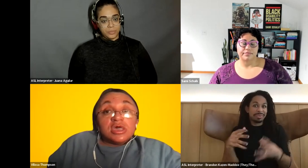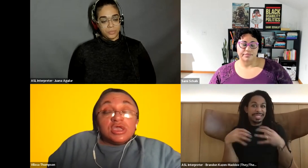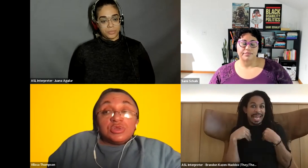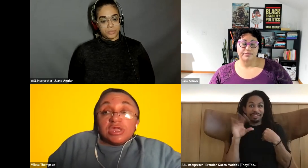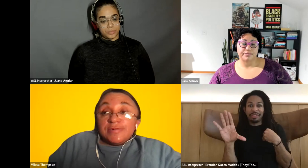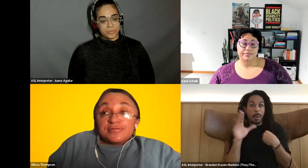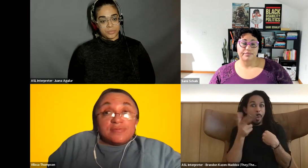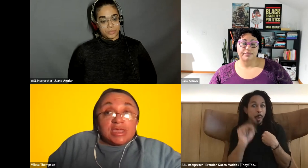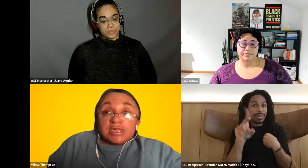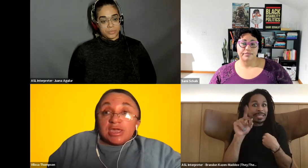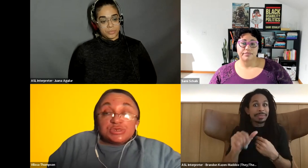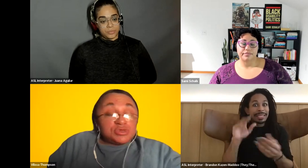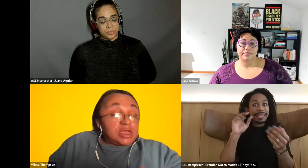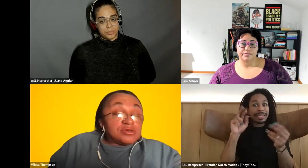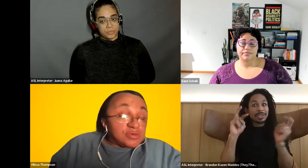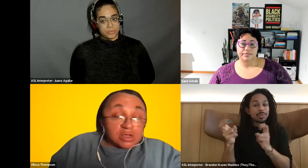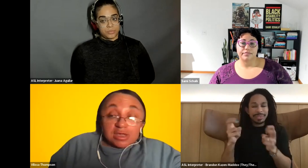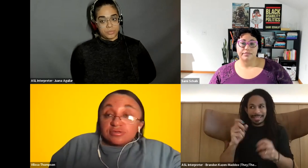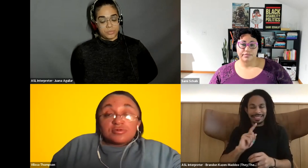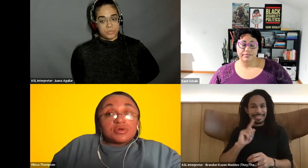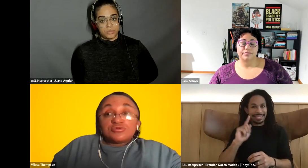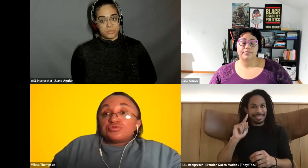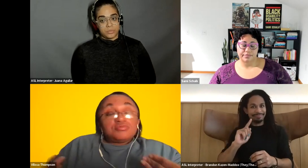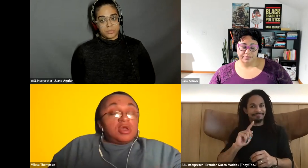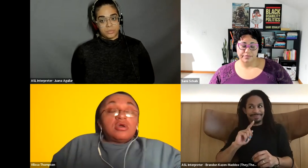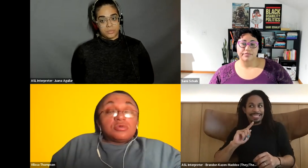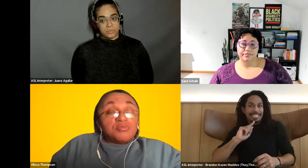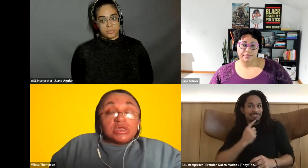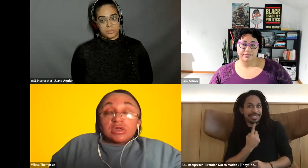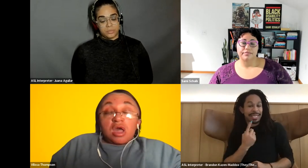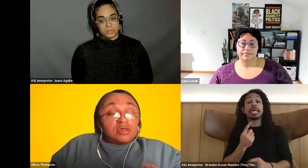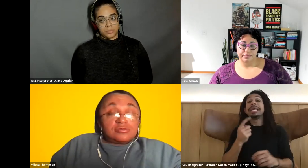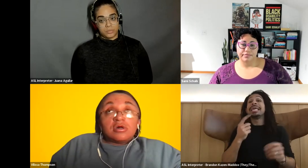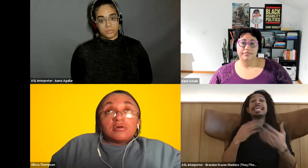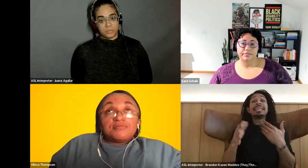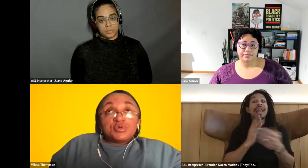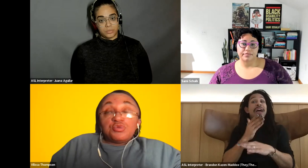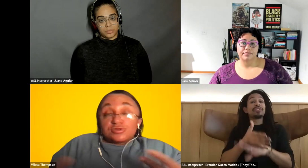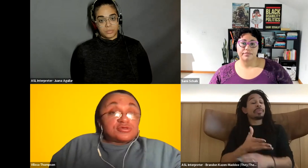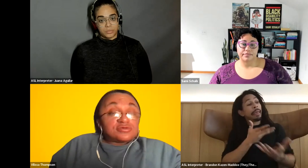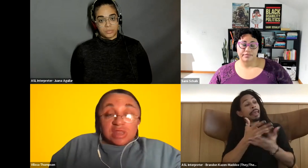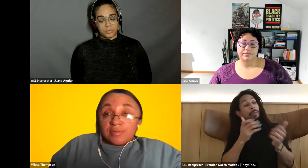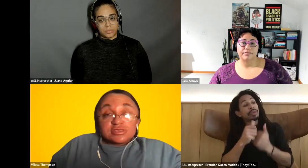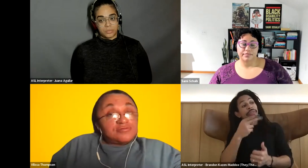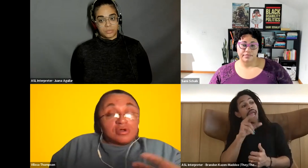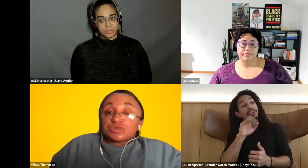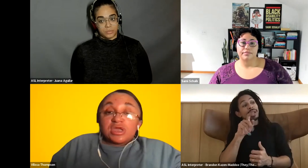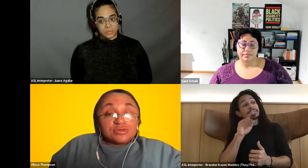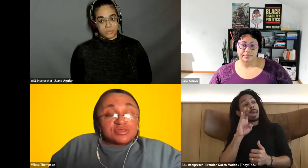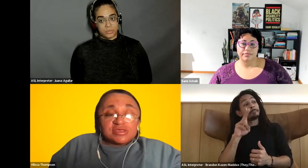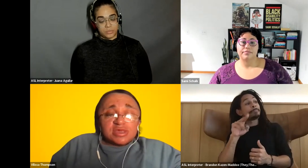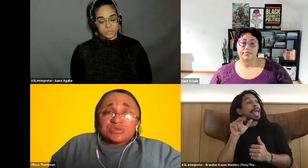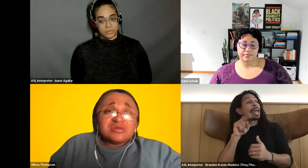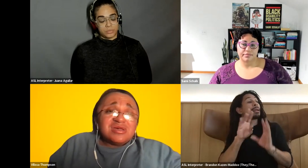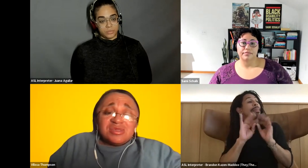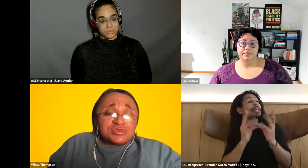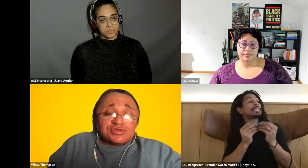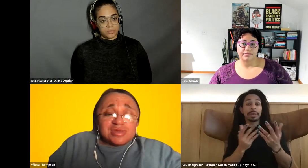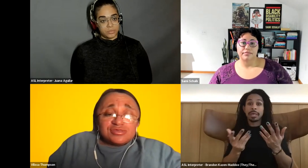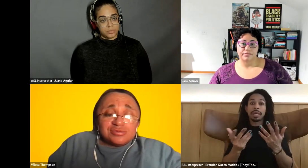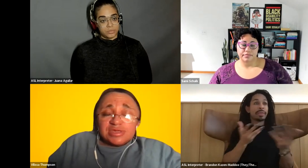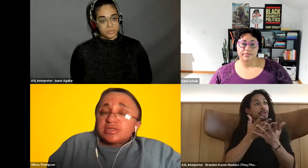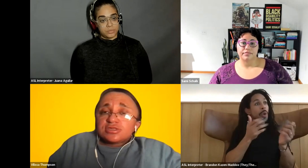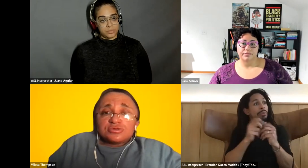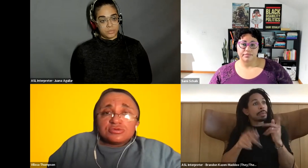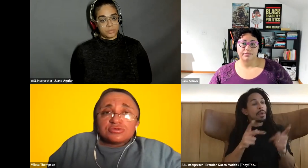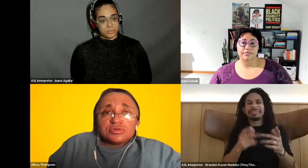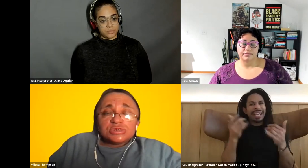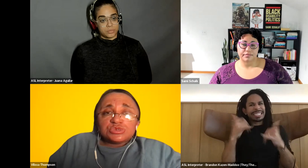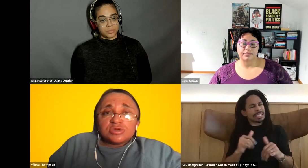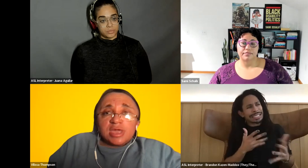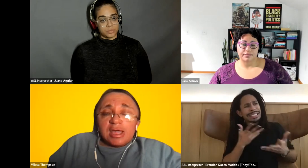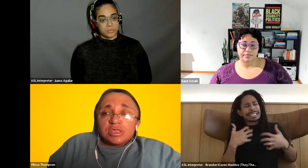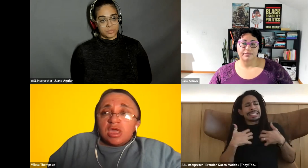Vilissa Thompson: you know, even if they may engage with the Harriet Tubman Collective of those who you know, being who are consultants like myself, or trainers or things that nature, they're still not doing what they need to do to ensure that